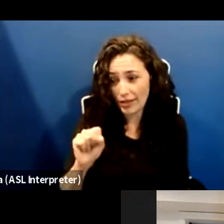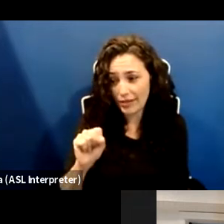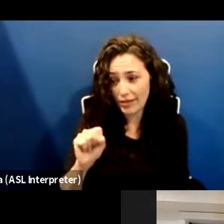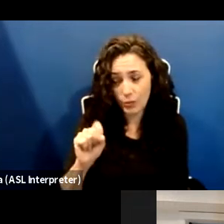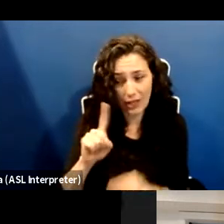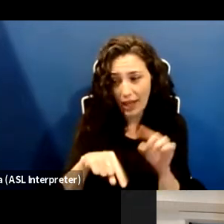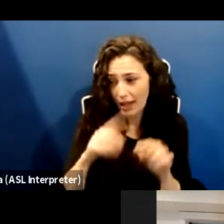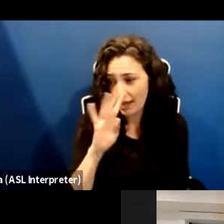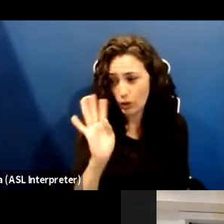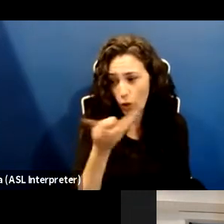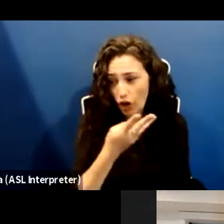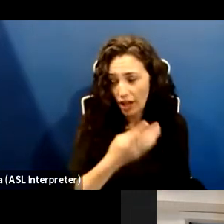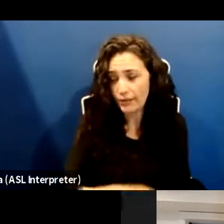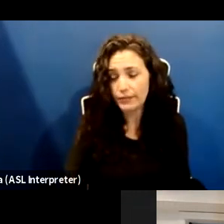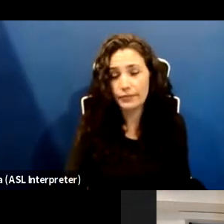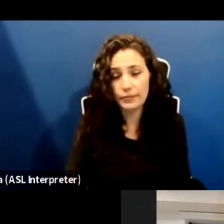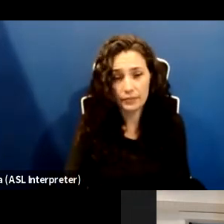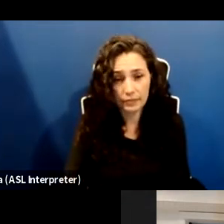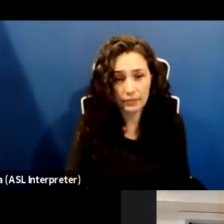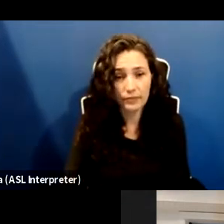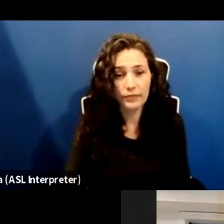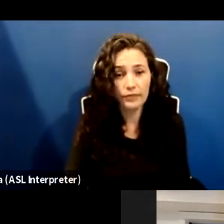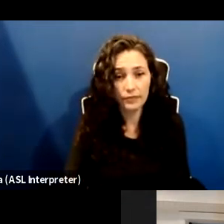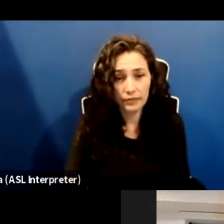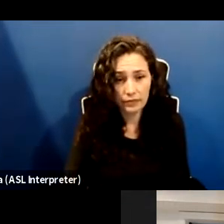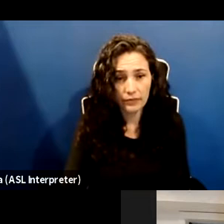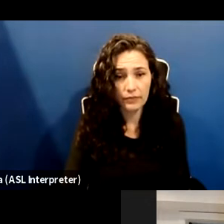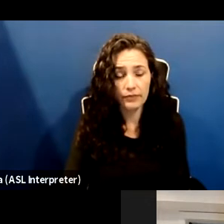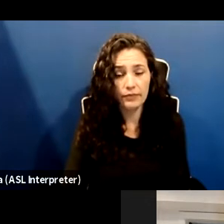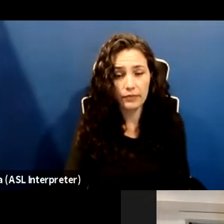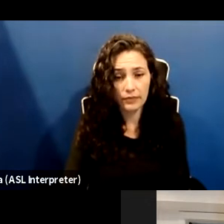So it was pretty fast for us, together with them